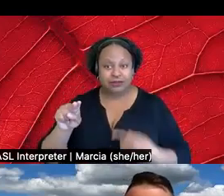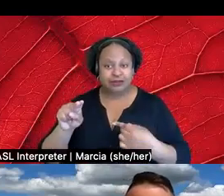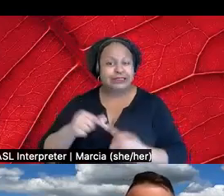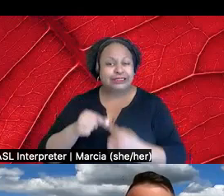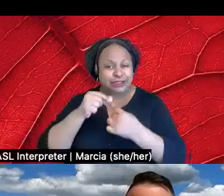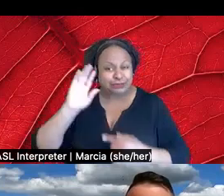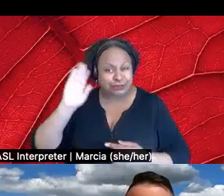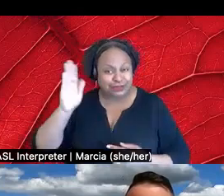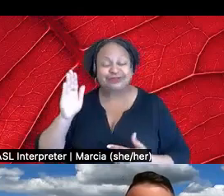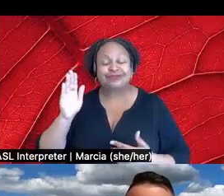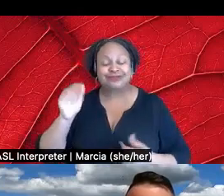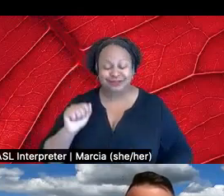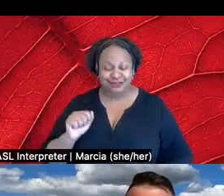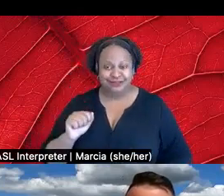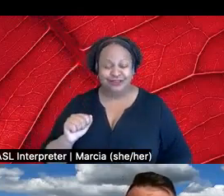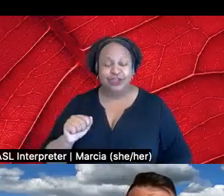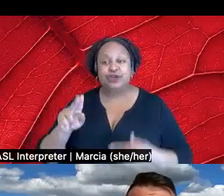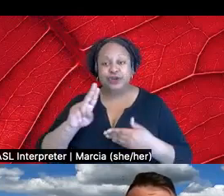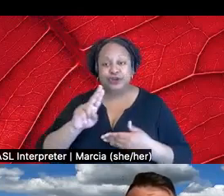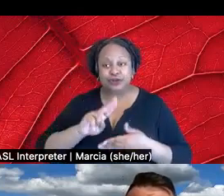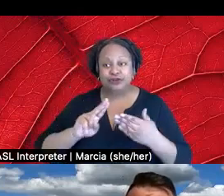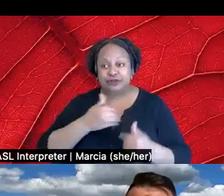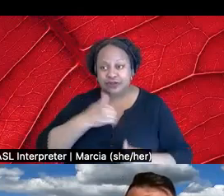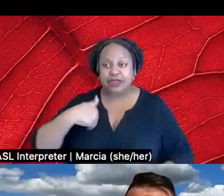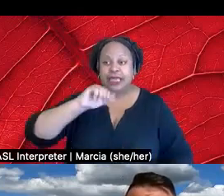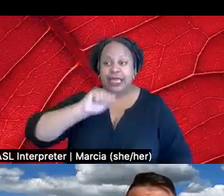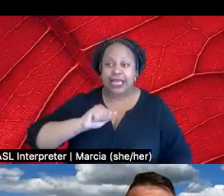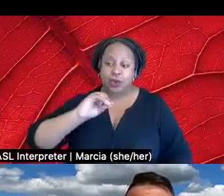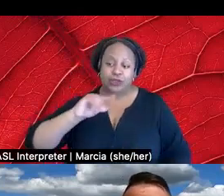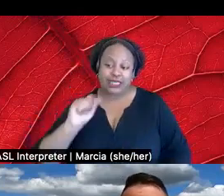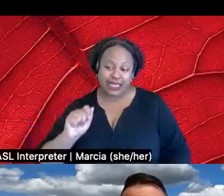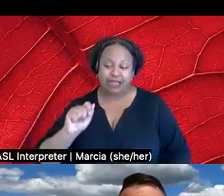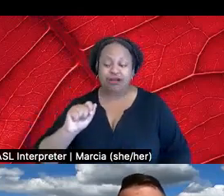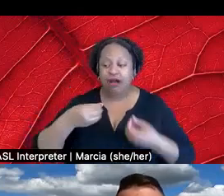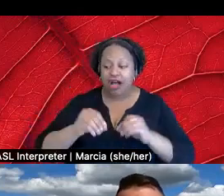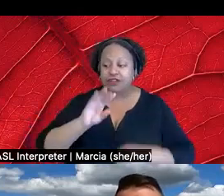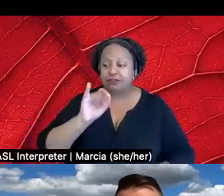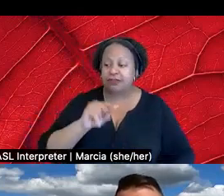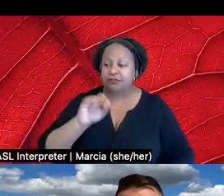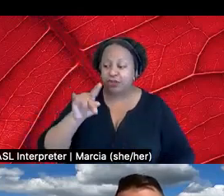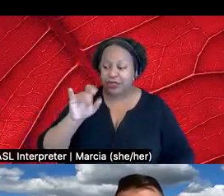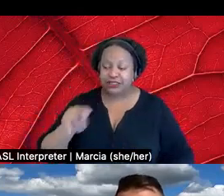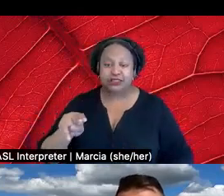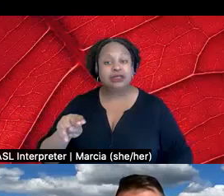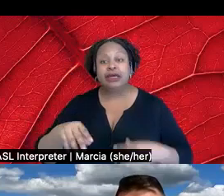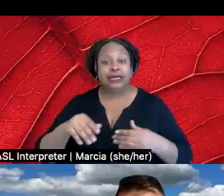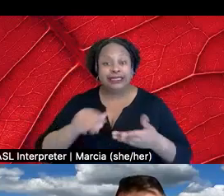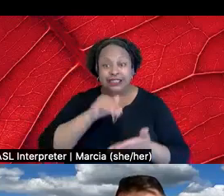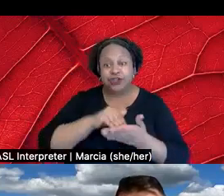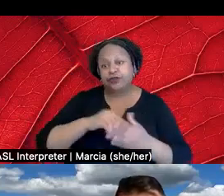U of T AODA office pointing Center for Teaching Support and Innovation Michael Kasparak.